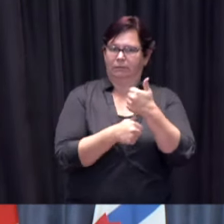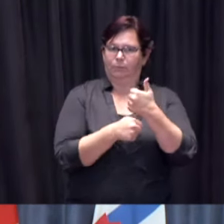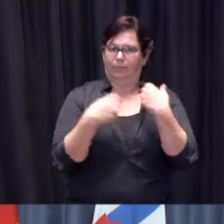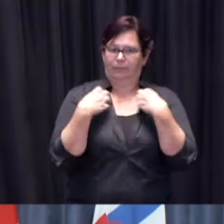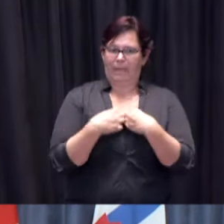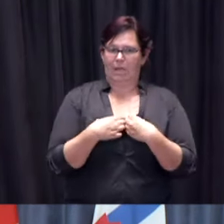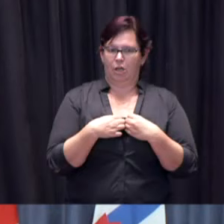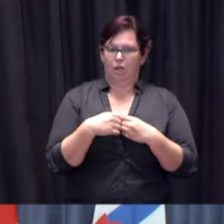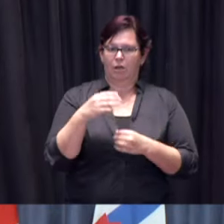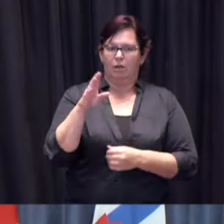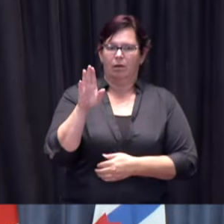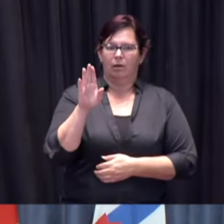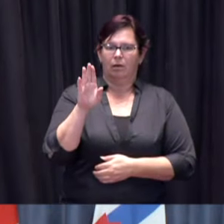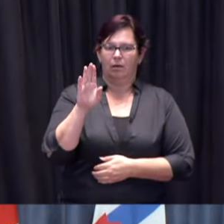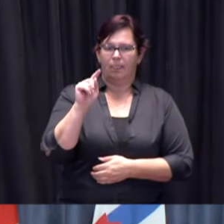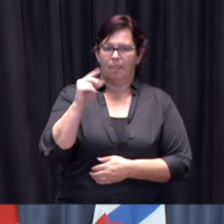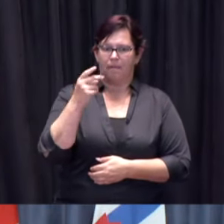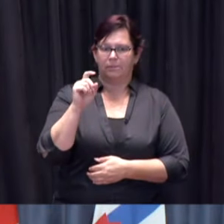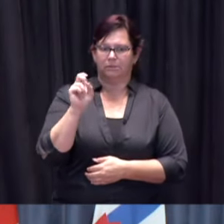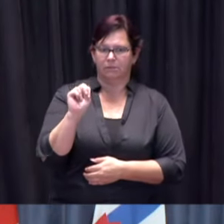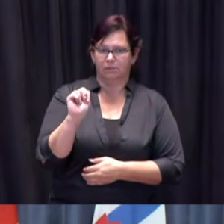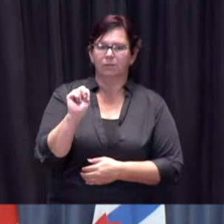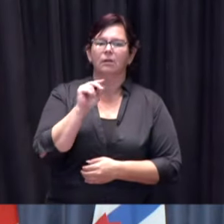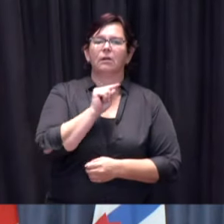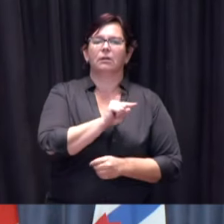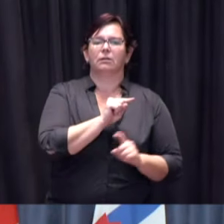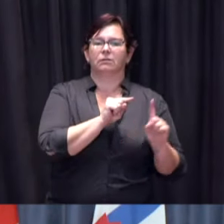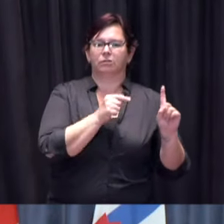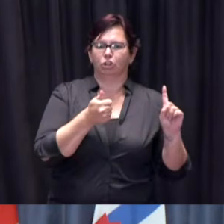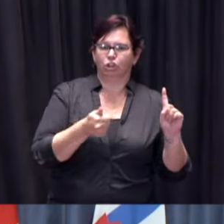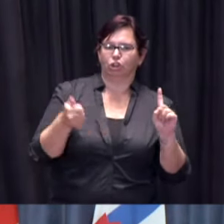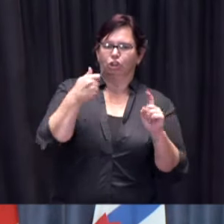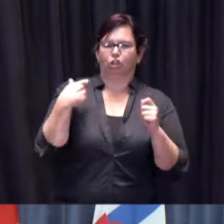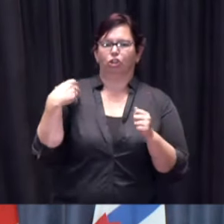course has an impact one way or another on business and also by the chair of the